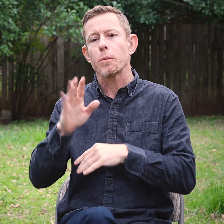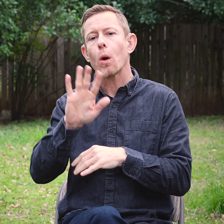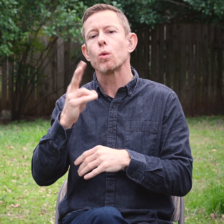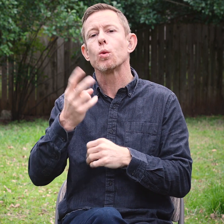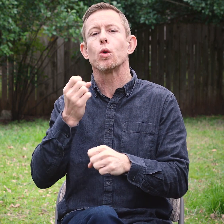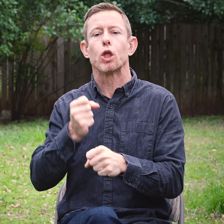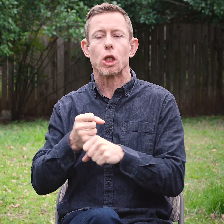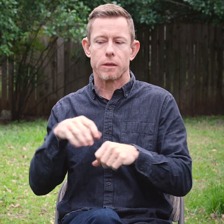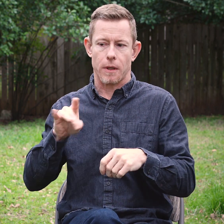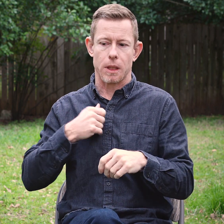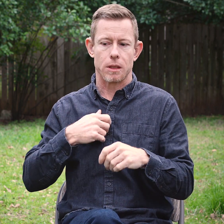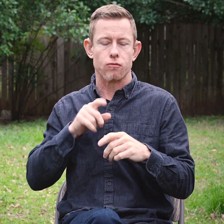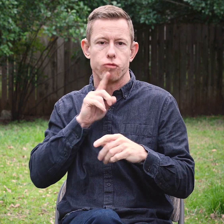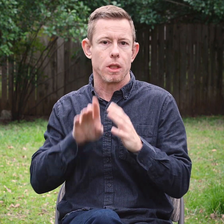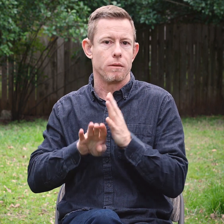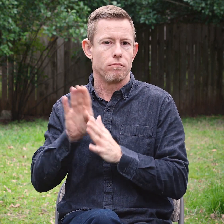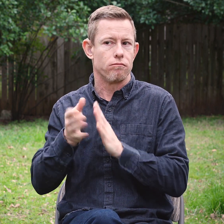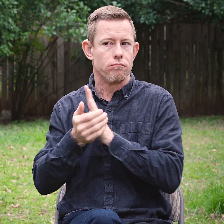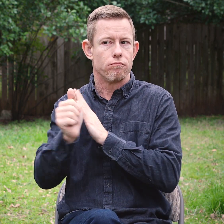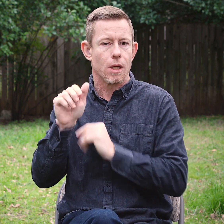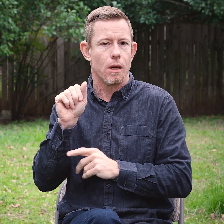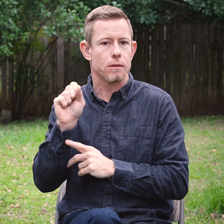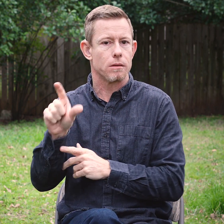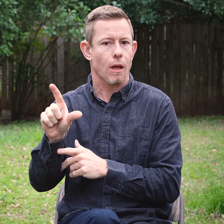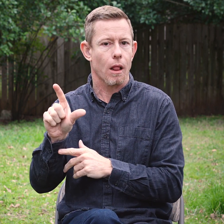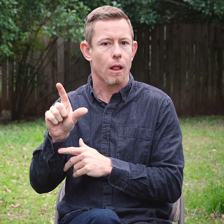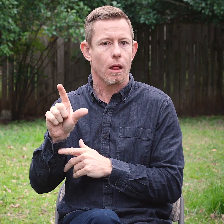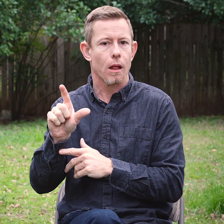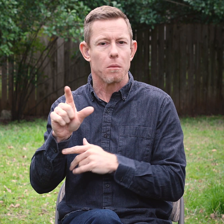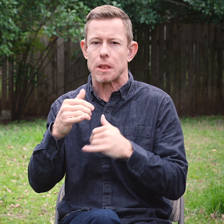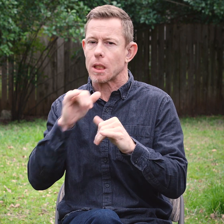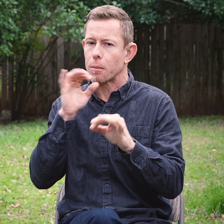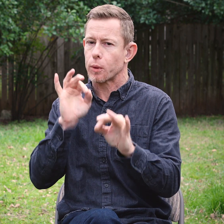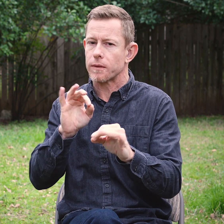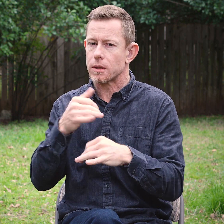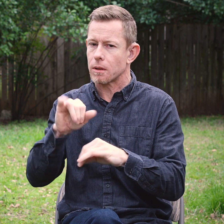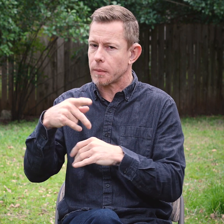after about two years I found that I had a knack for ASL. It still wasn’t perfect;